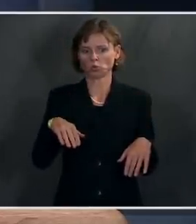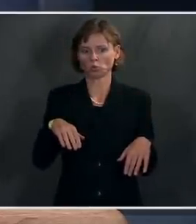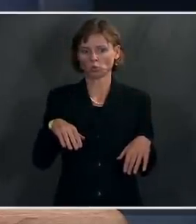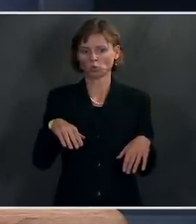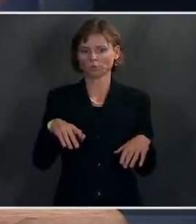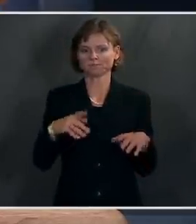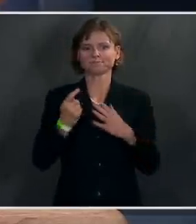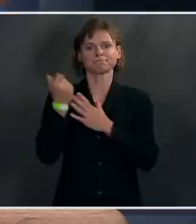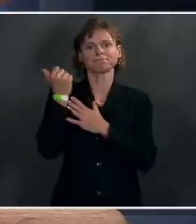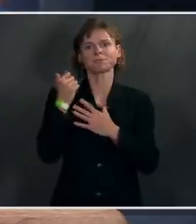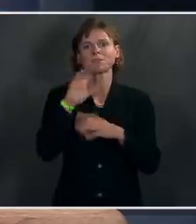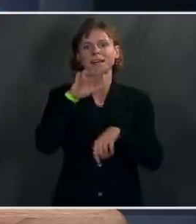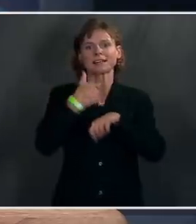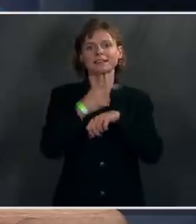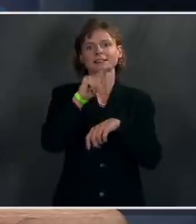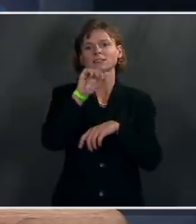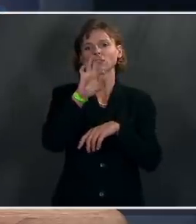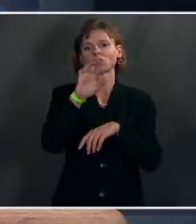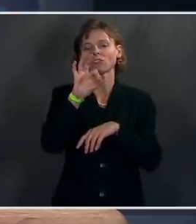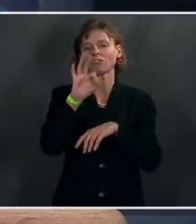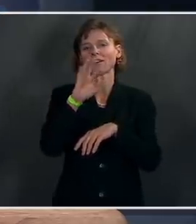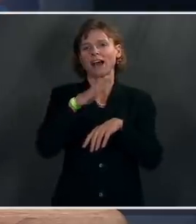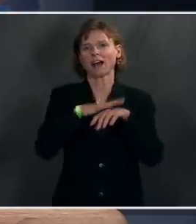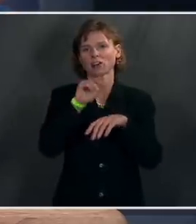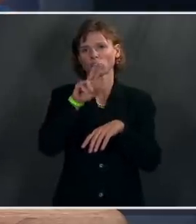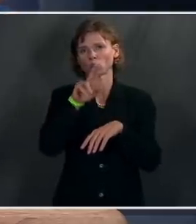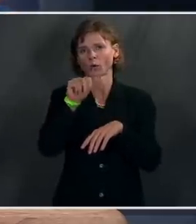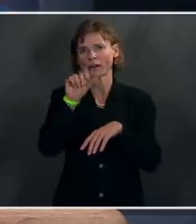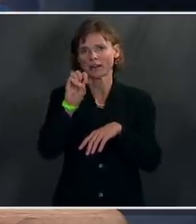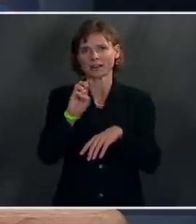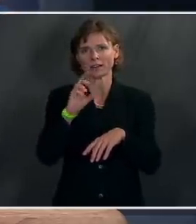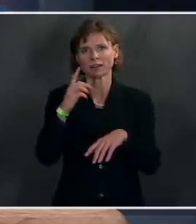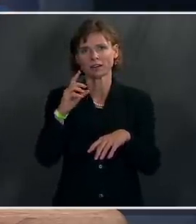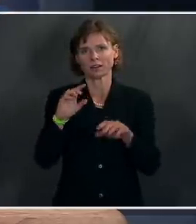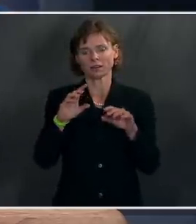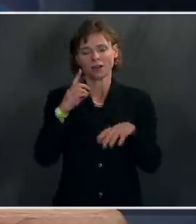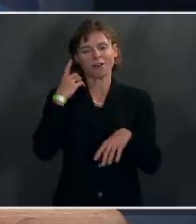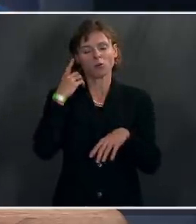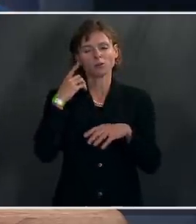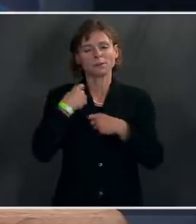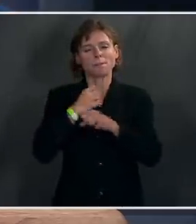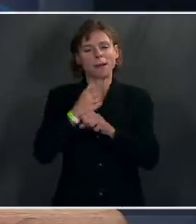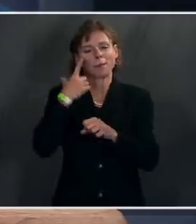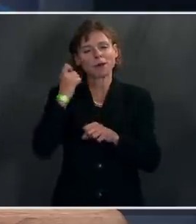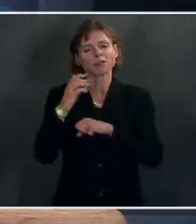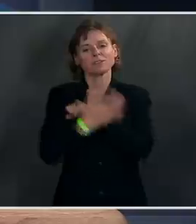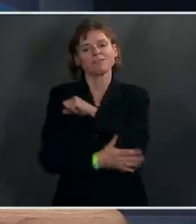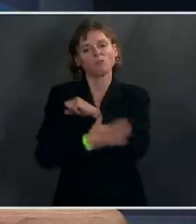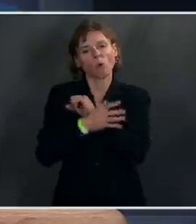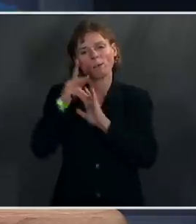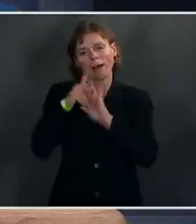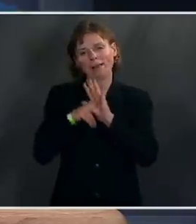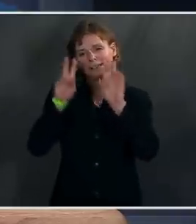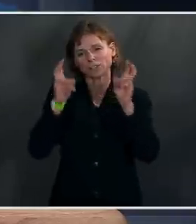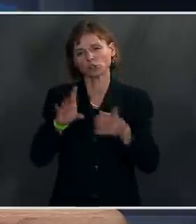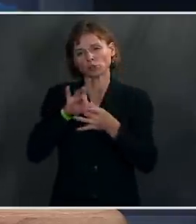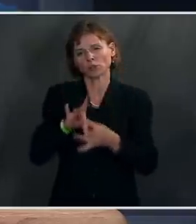at the last hour was made clearly, in our view, on the basis of foreign policy issues unrelated to trade. So, it's all part of the ongoing review. The Press: Thank you, Jen.